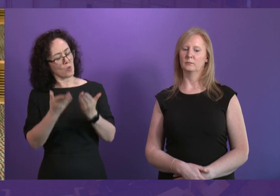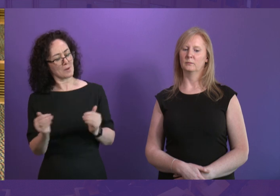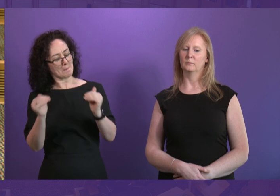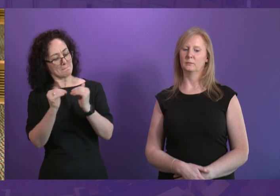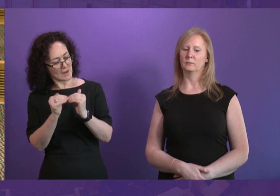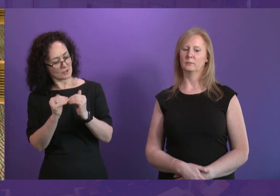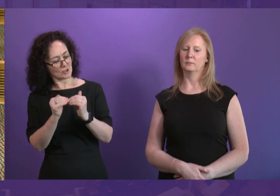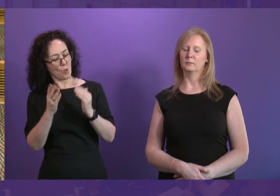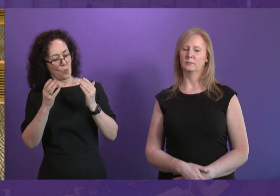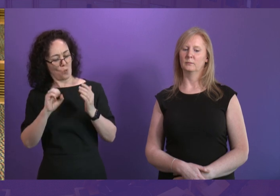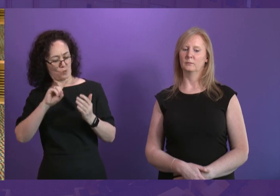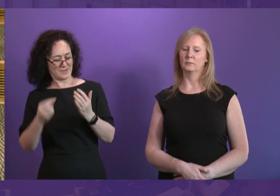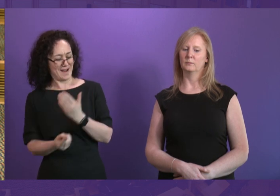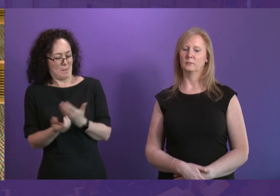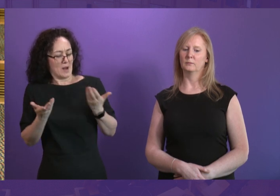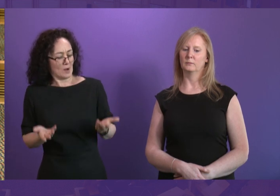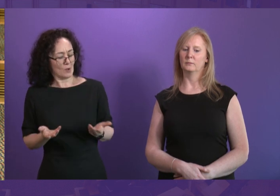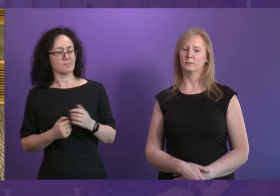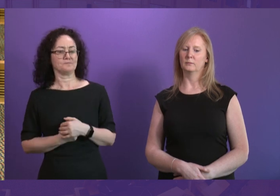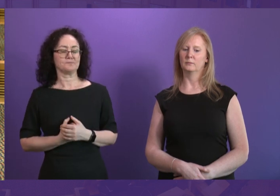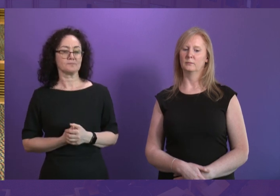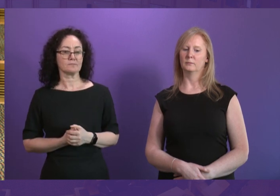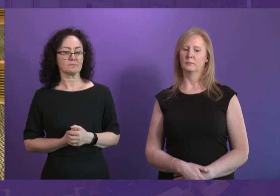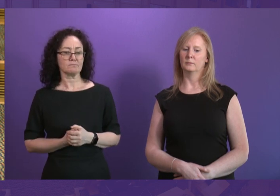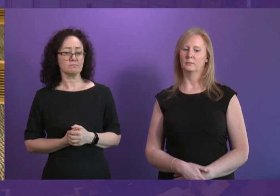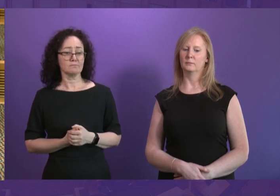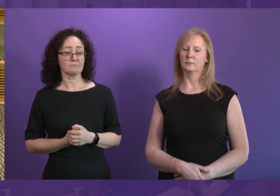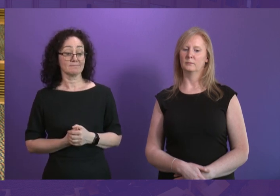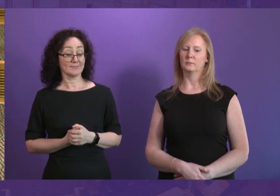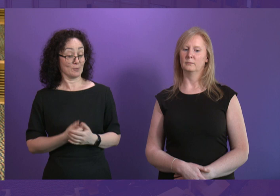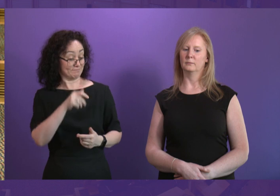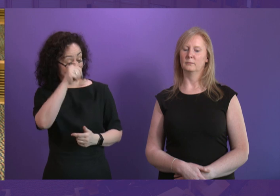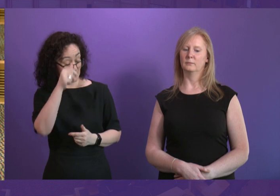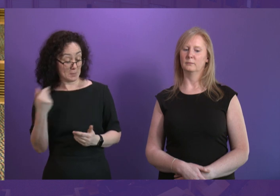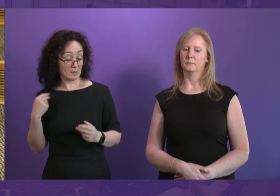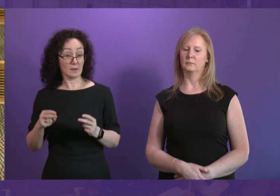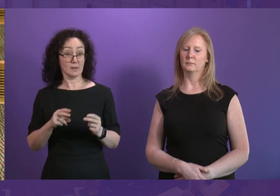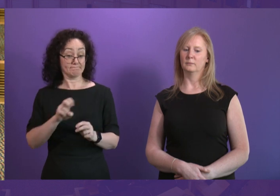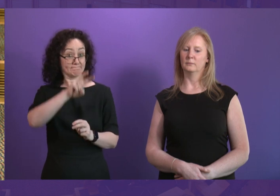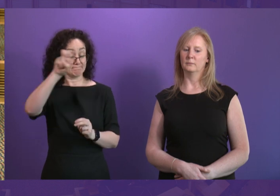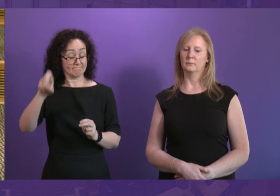Over the past couple of weeks, as I have promoted Scotland internationally, I have spoken to